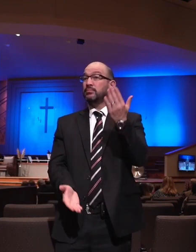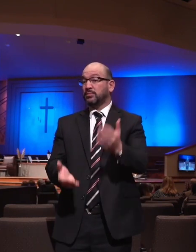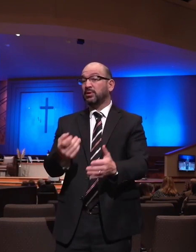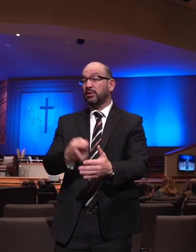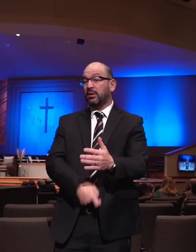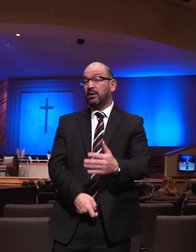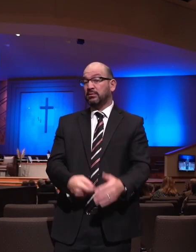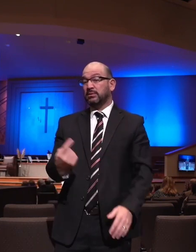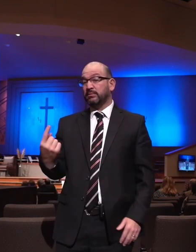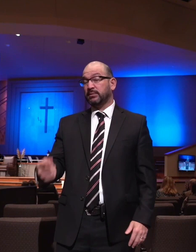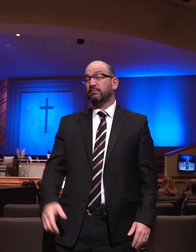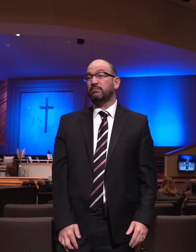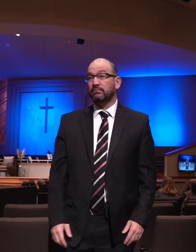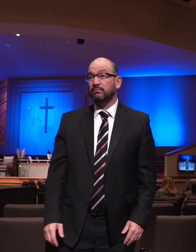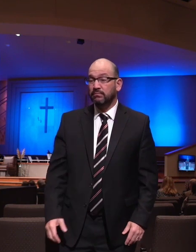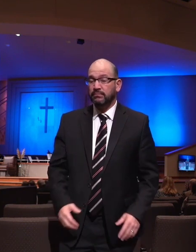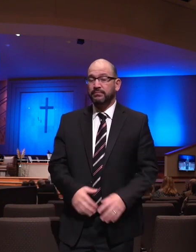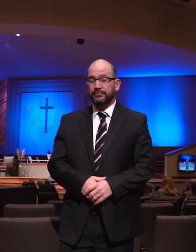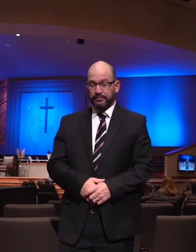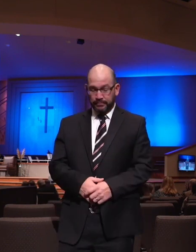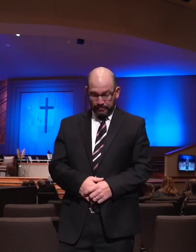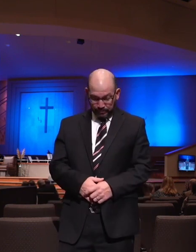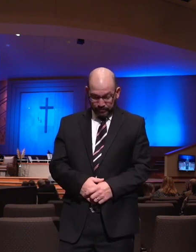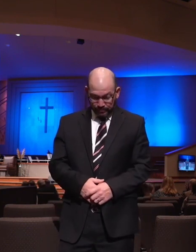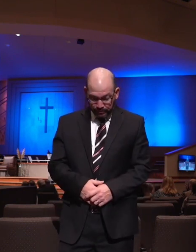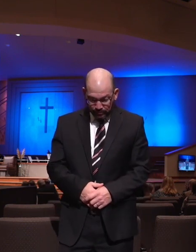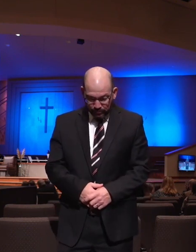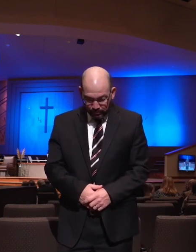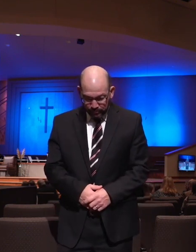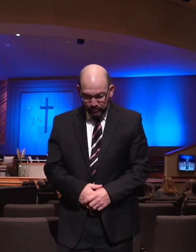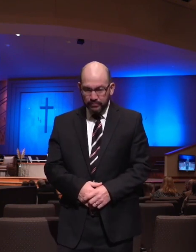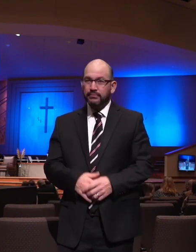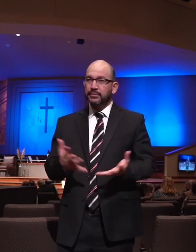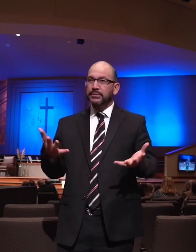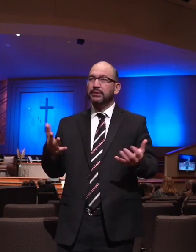you something even financially as well I think I've given the story before but it